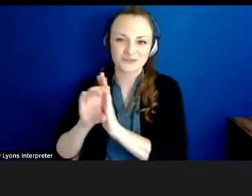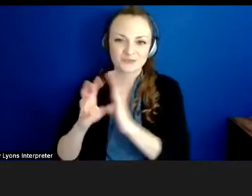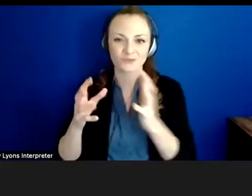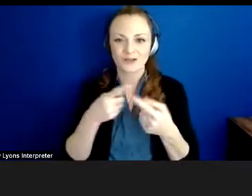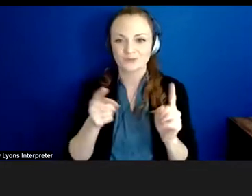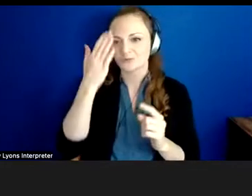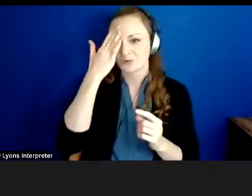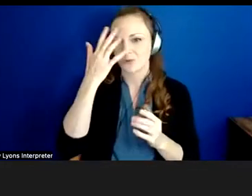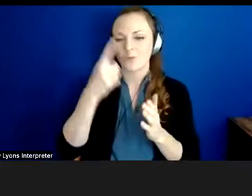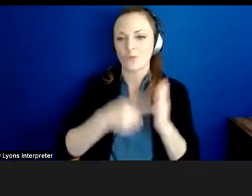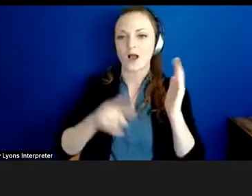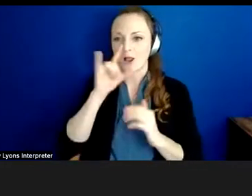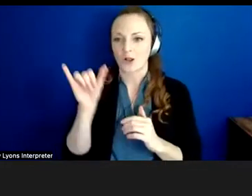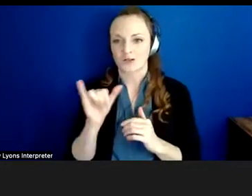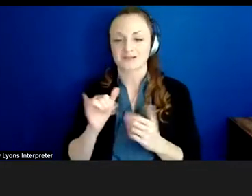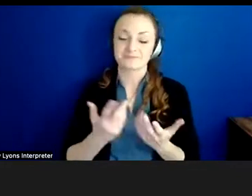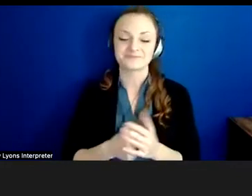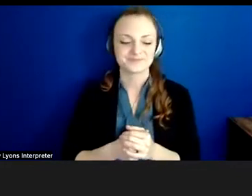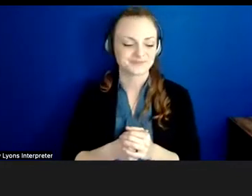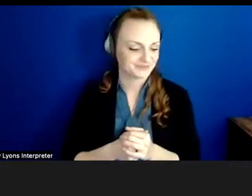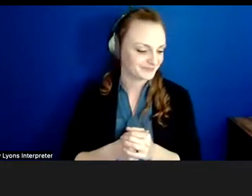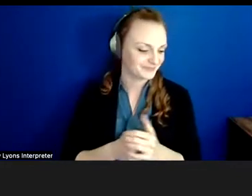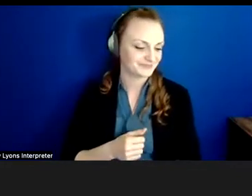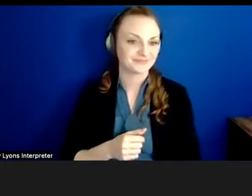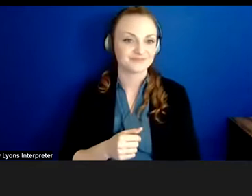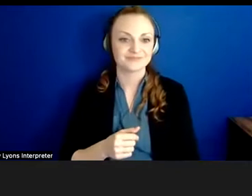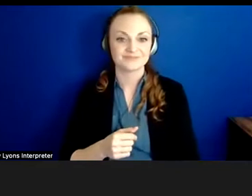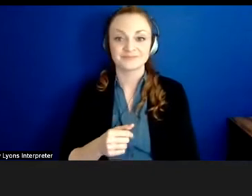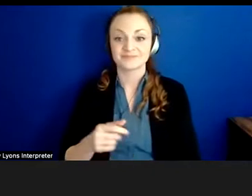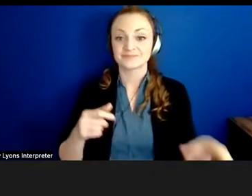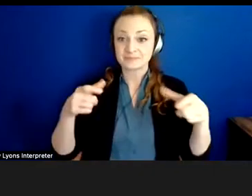play looks like so I 19:13:41 actually have 2 satyr plates right